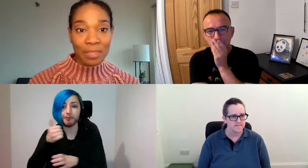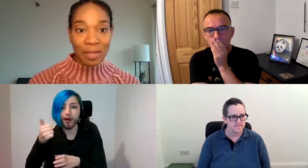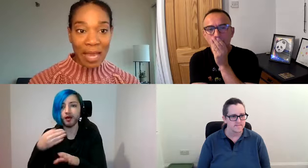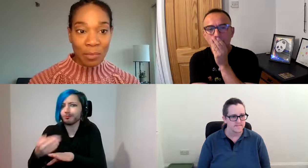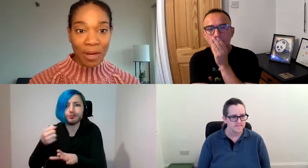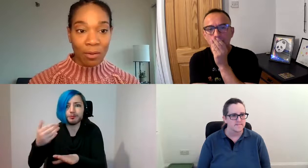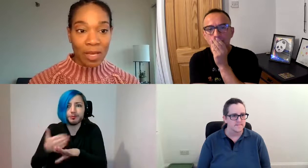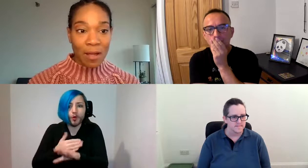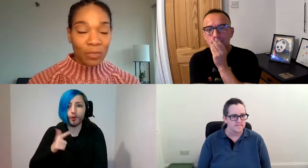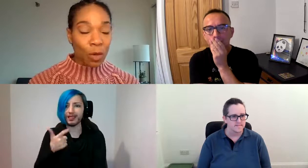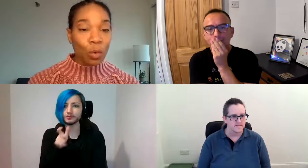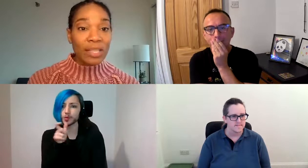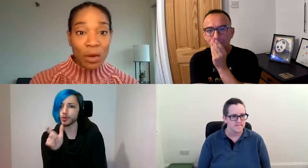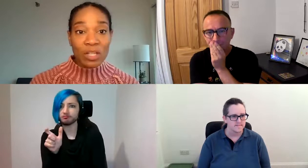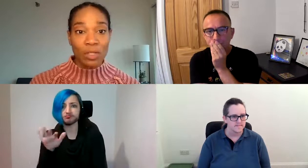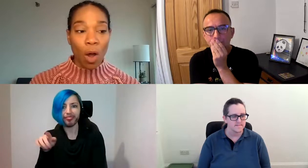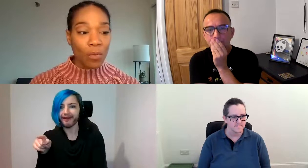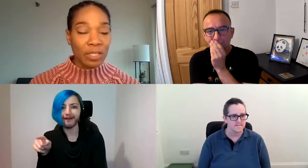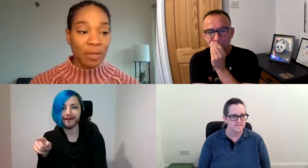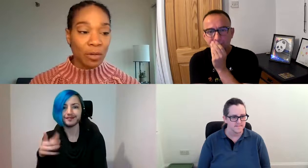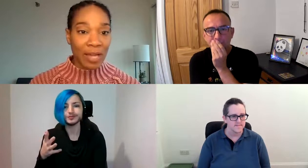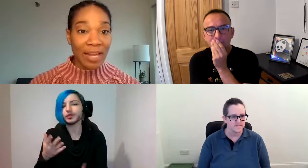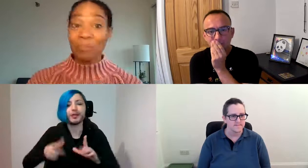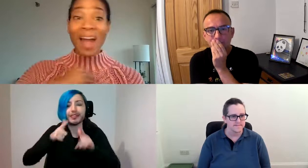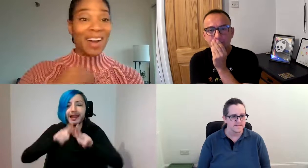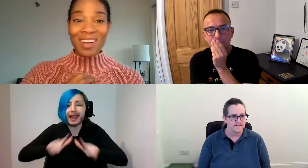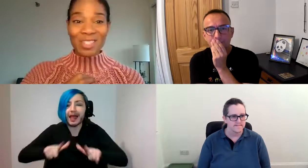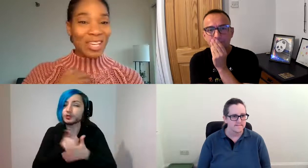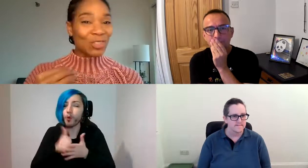It's the same thing whether it's the ASL or BSL